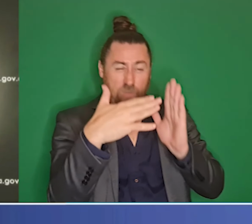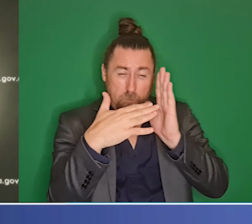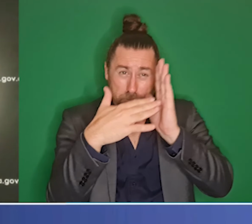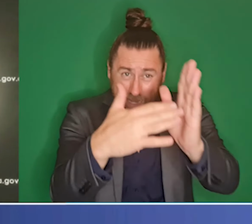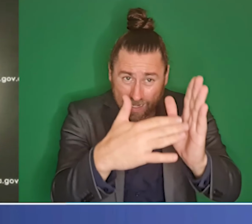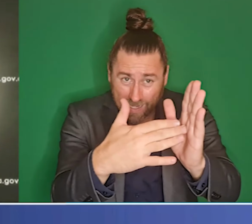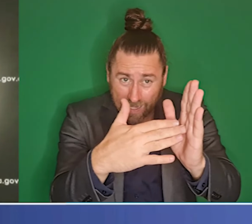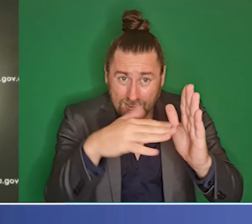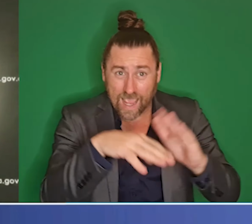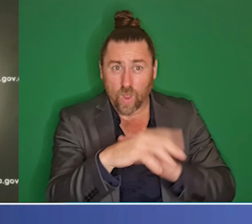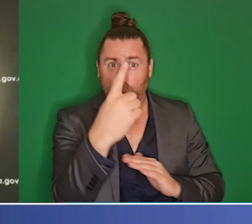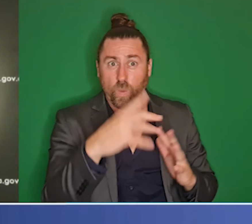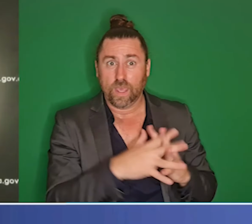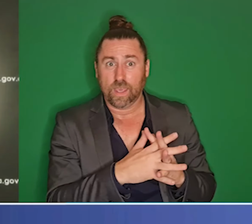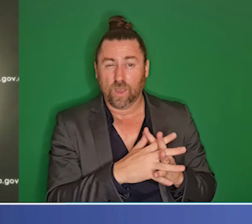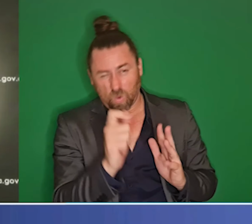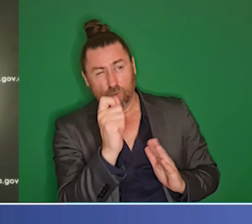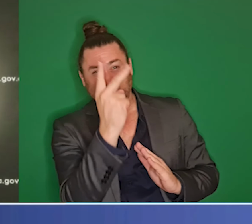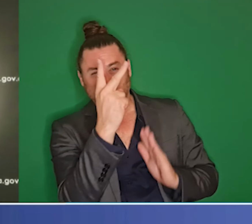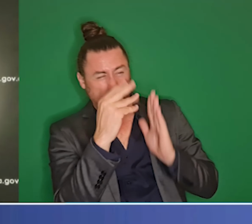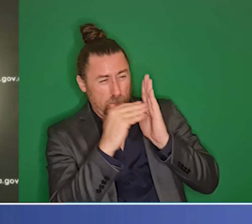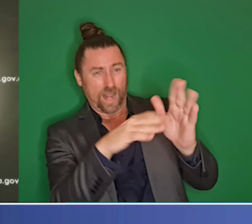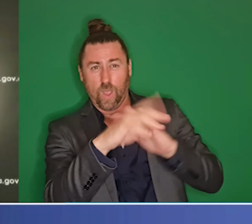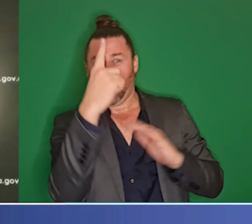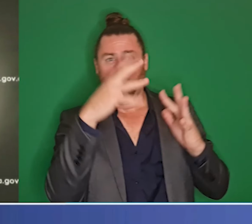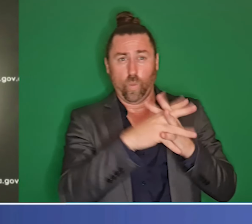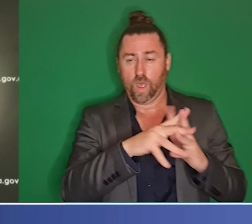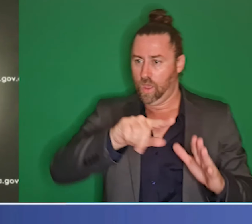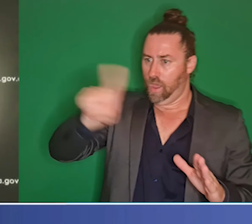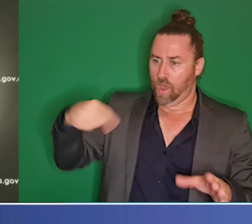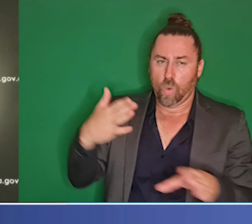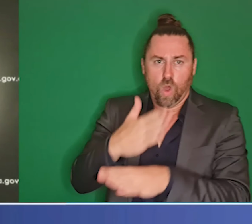so almost 2 million vaccinations and we are likely to pass that 2 million mark